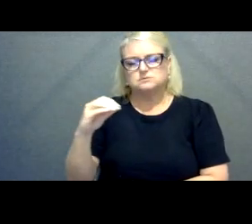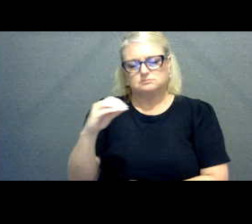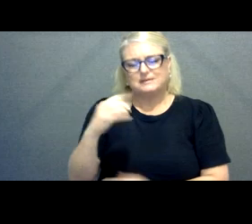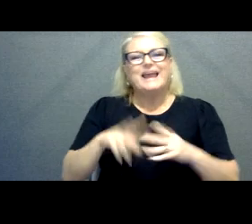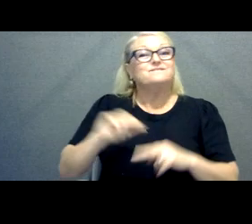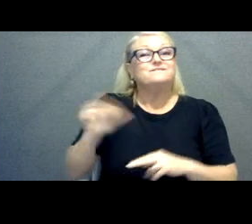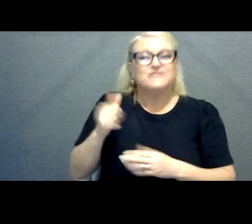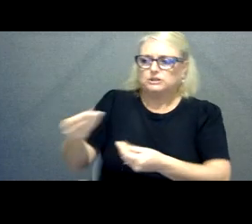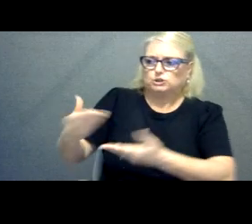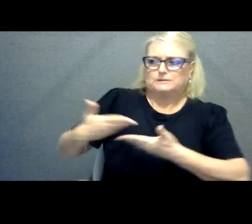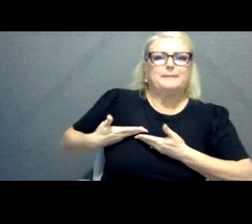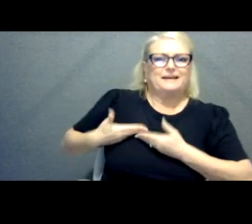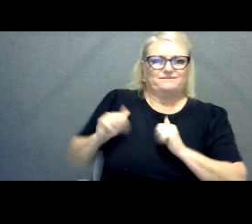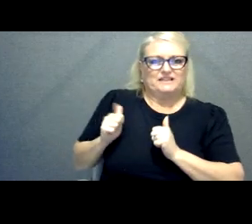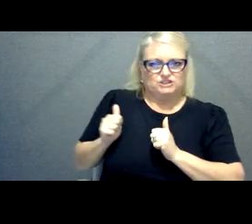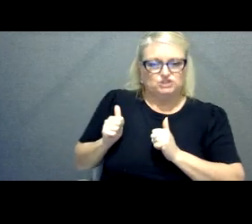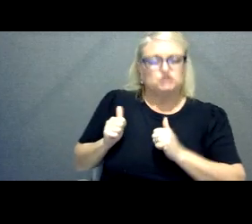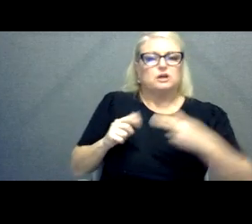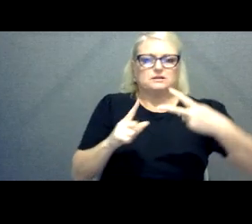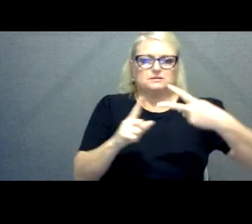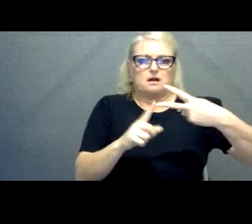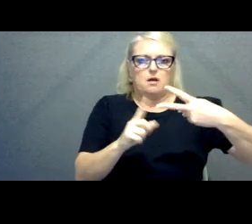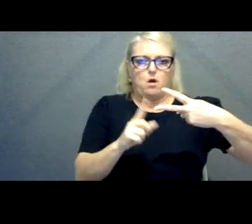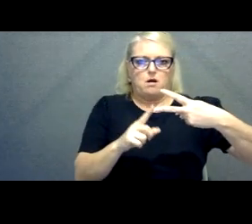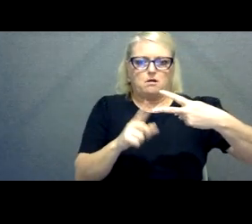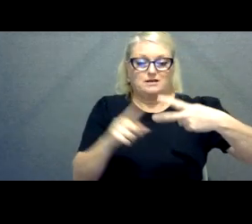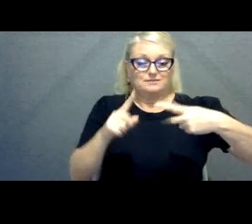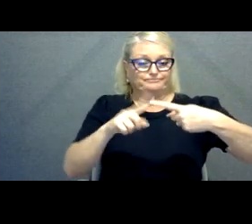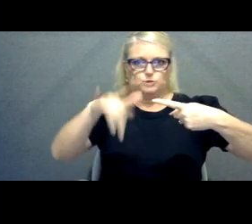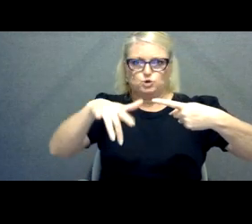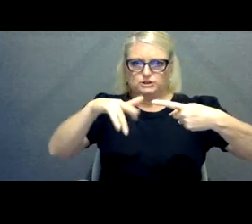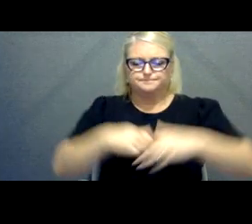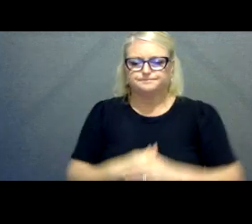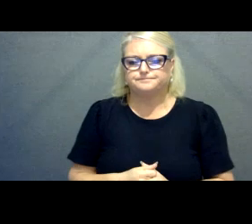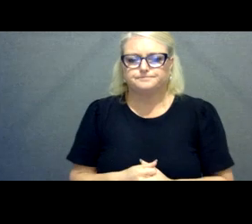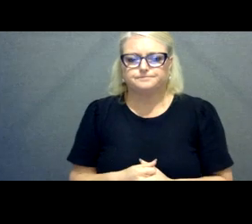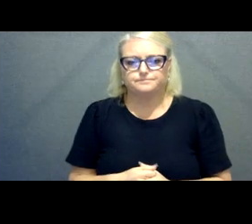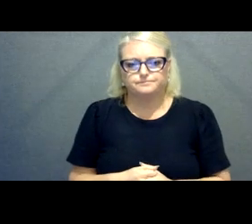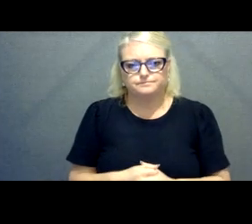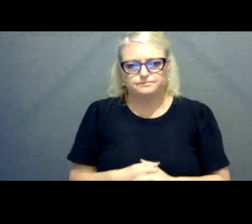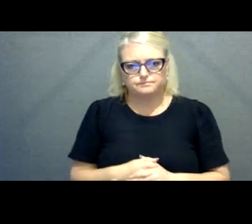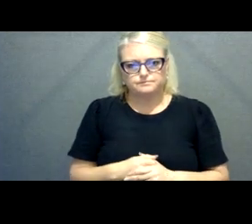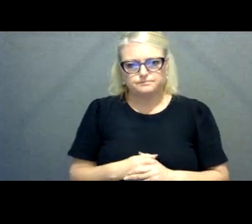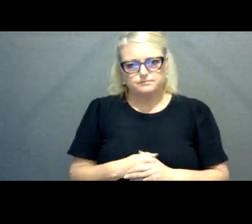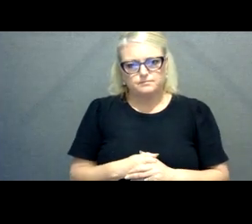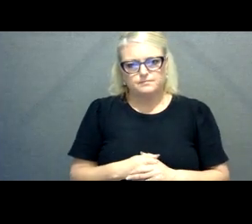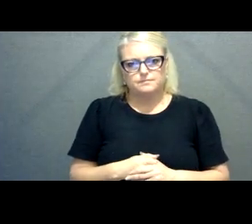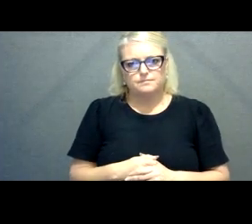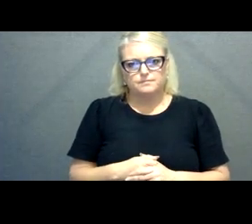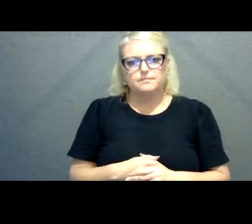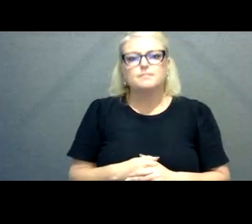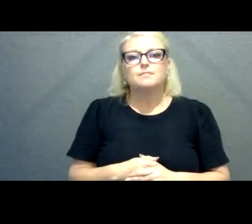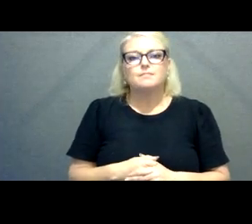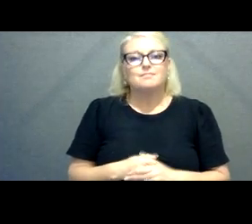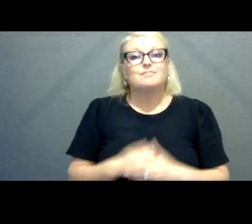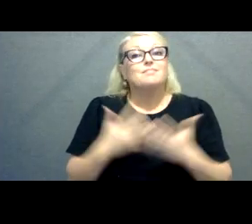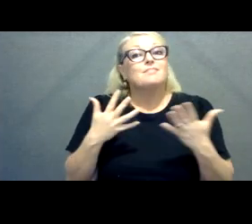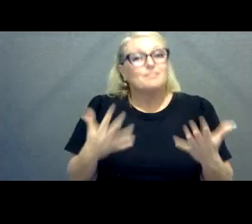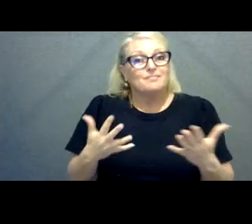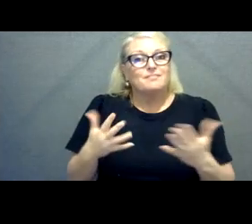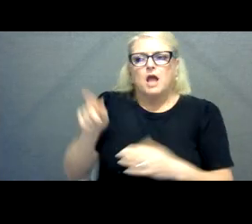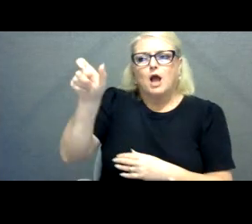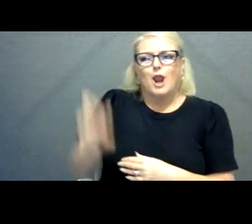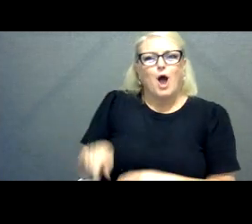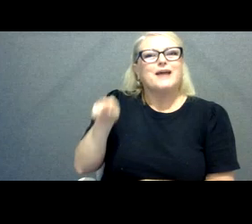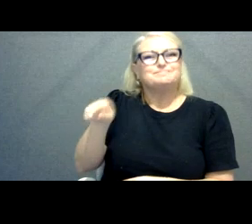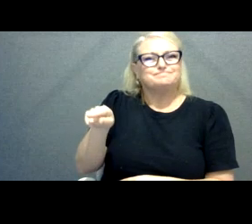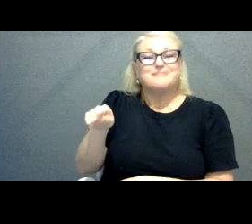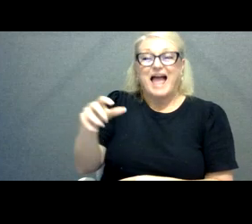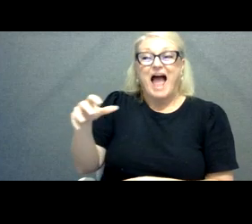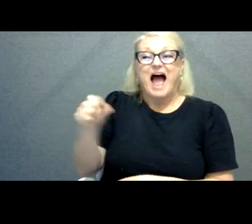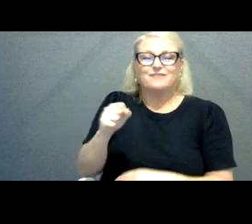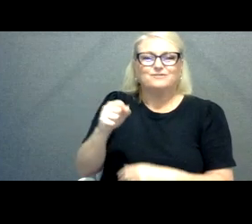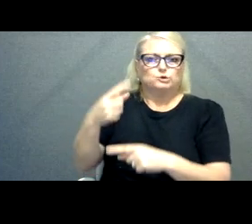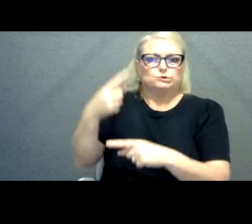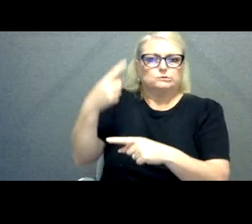right now client authorities this is particularly um important for those of you who are assisting